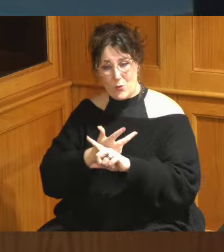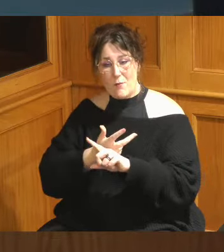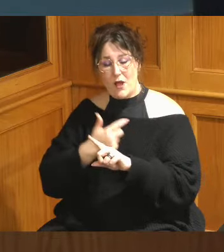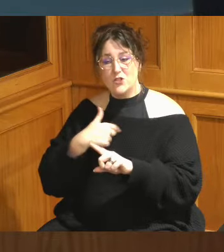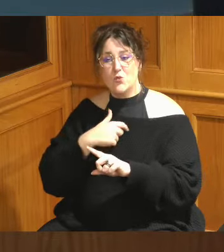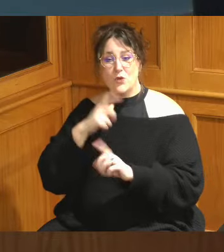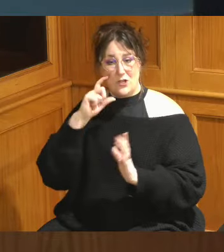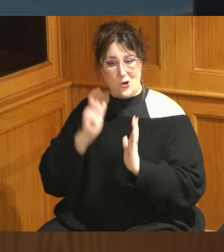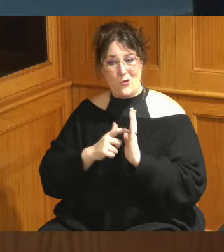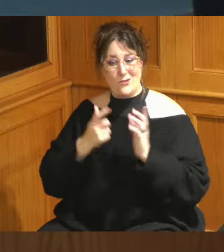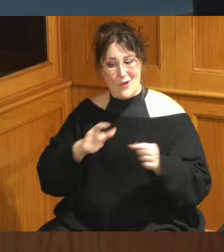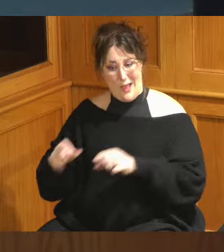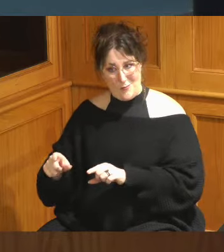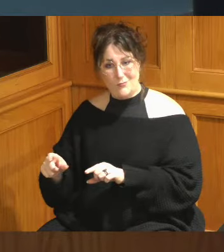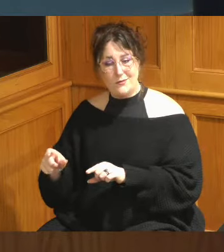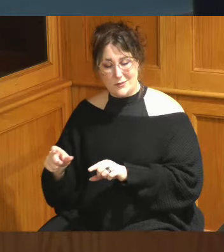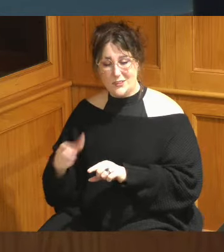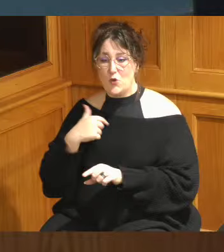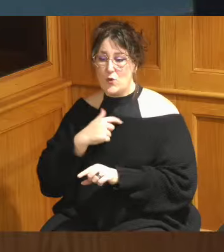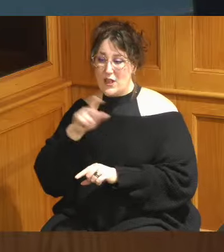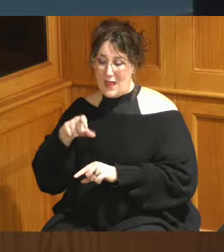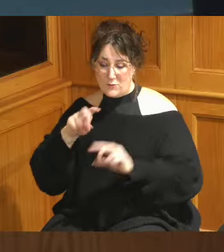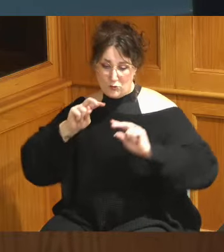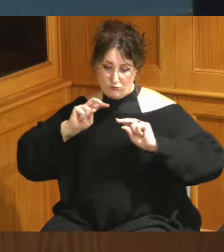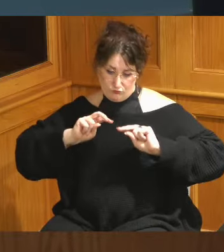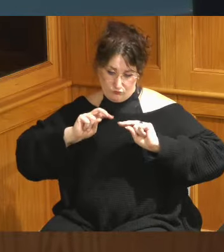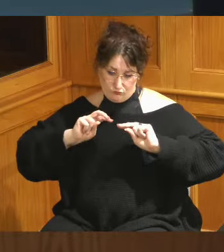we're going to have to keep an eye on it because it's not as if our costs are going